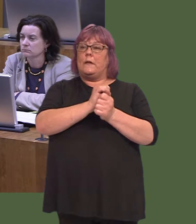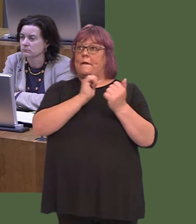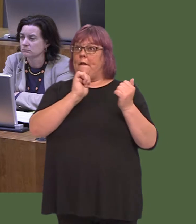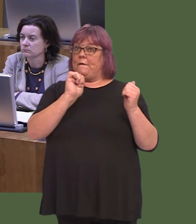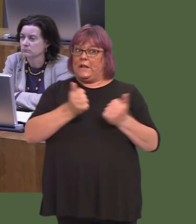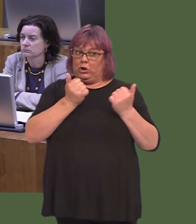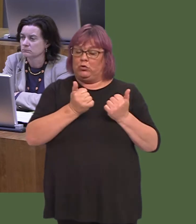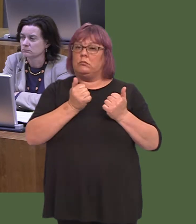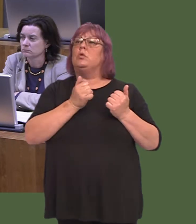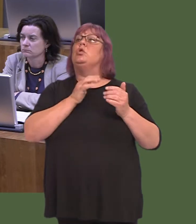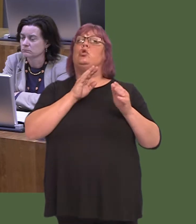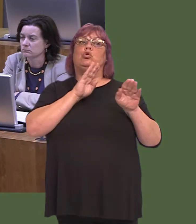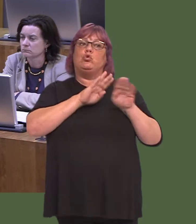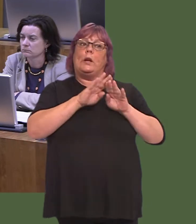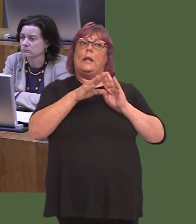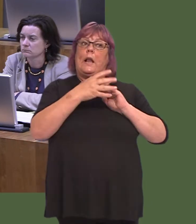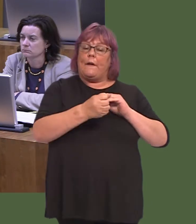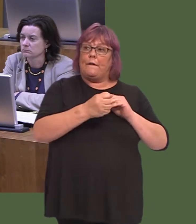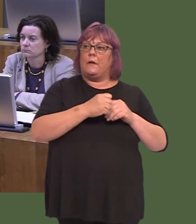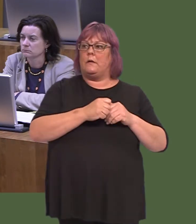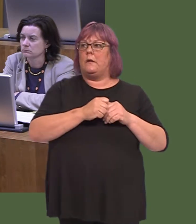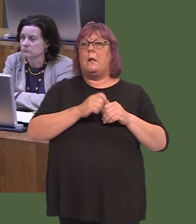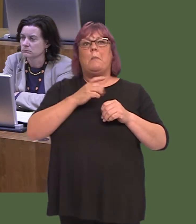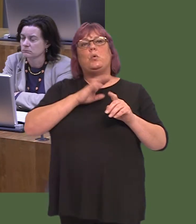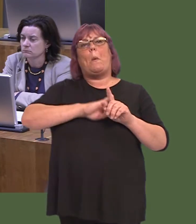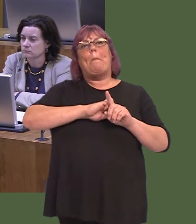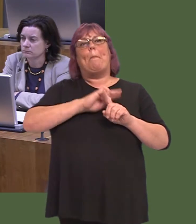offenders' institution, having had training, but they fall back into the same peer group and into the same habits.